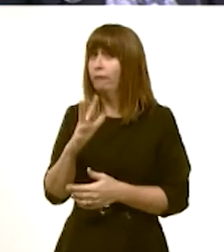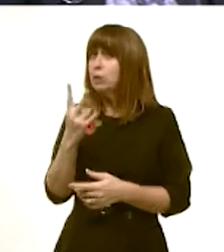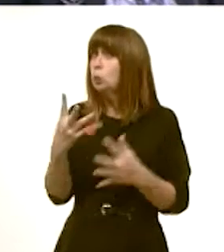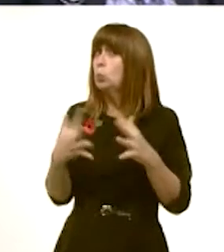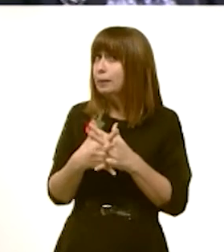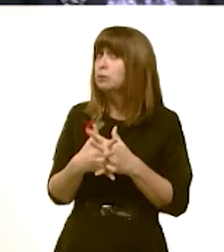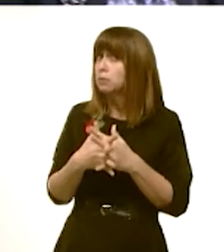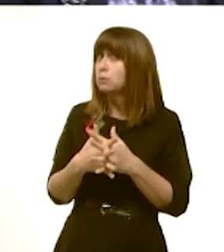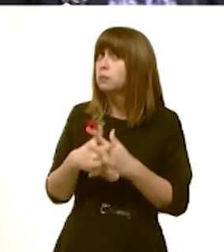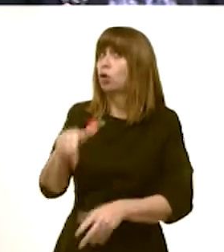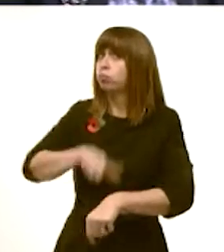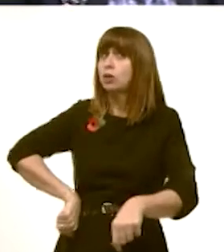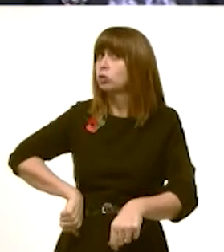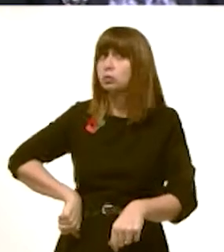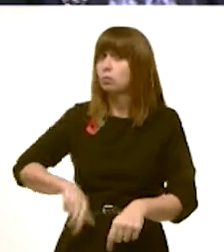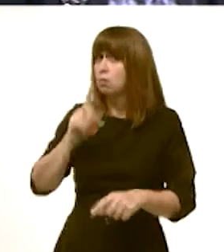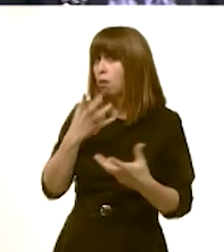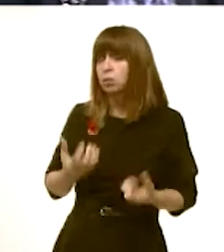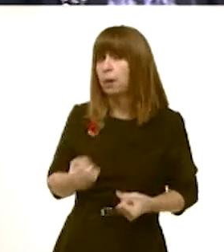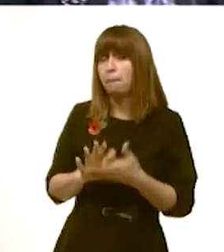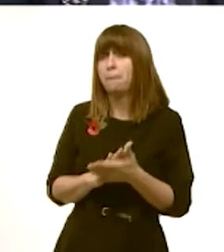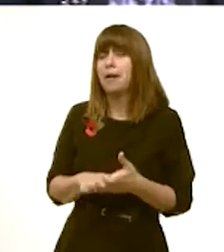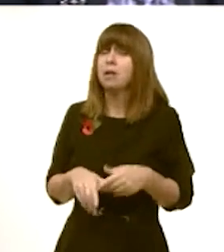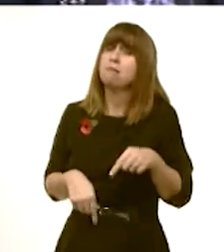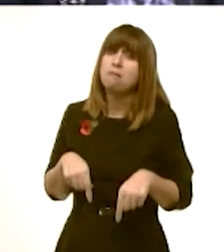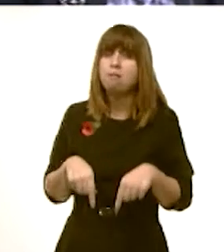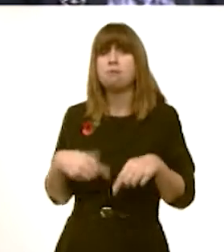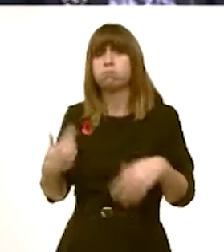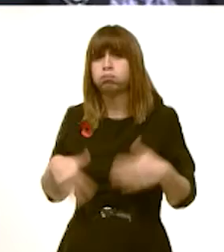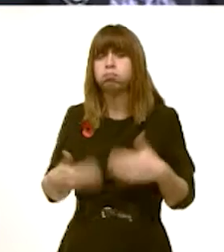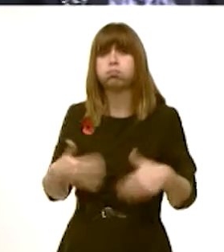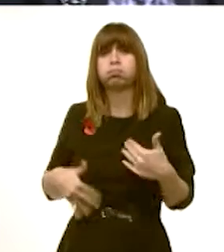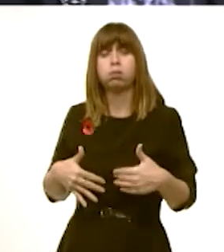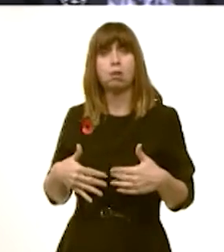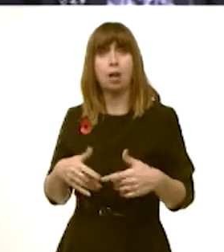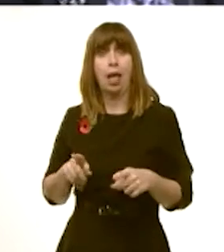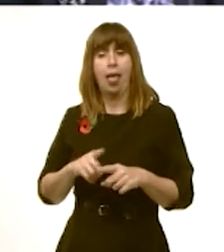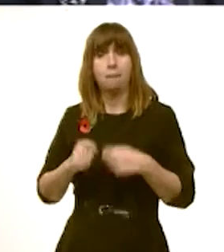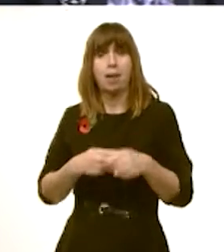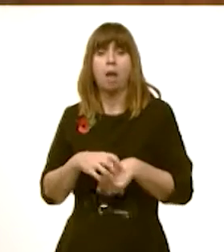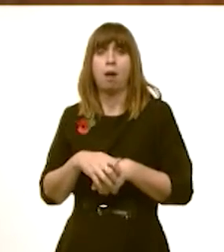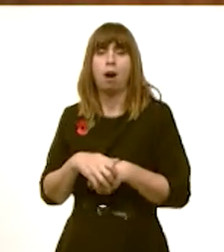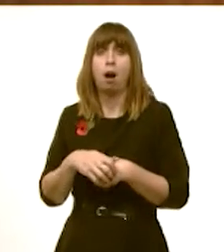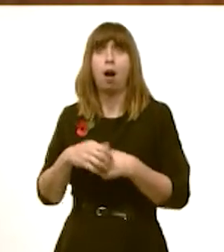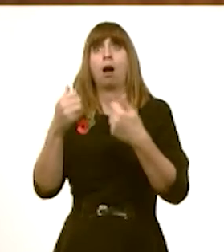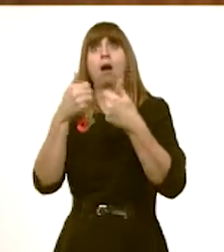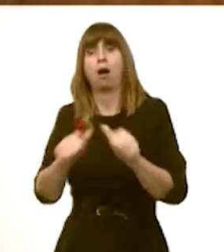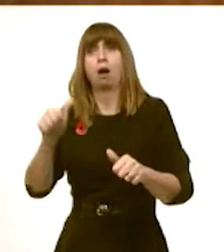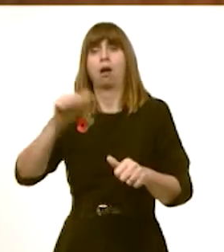Clearly, that is unacceptable and itís leading to very poor quality of life for some and more serious conditions as a result, when they finally do get their treatment.